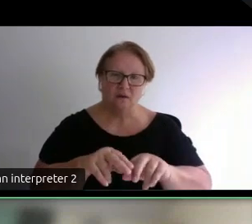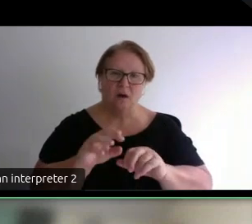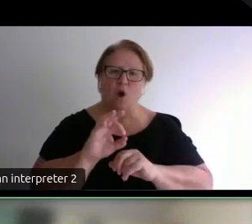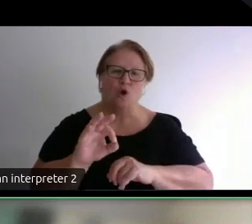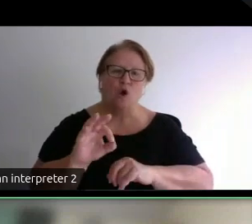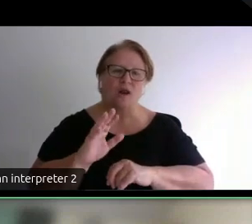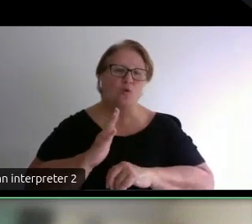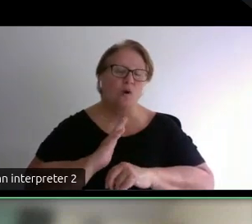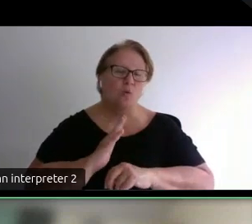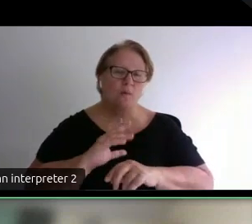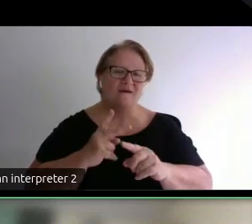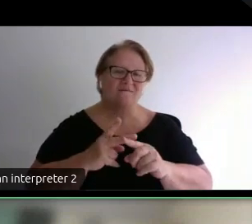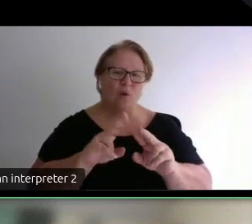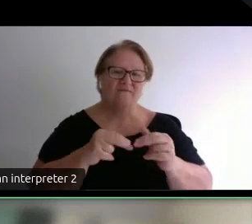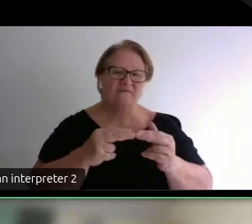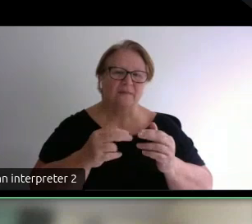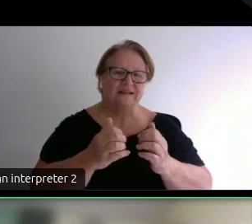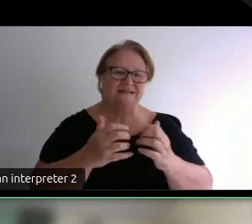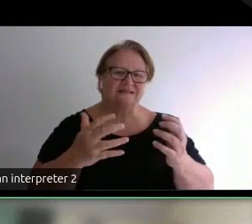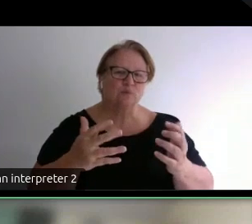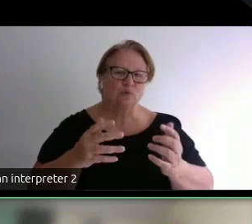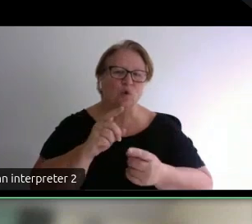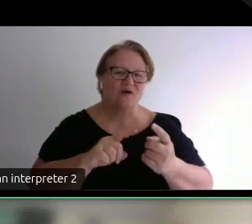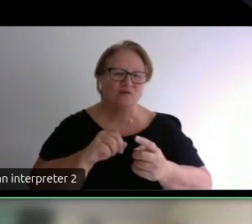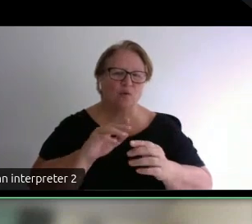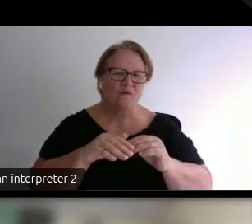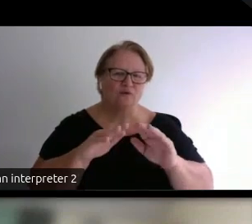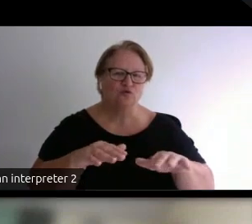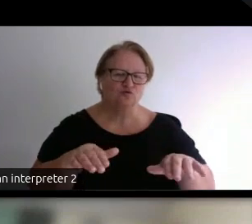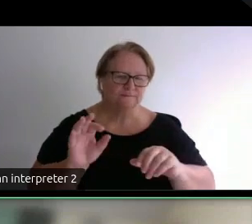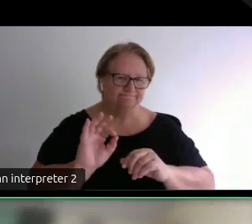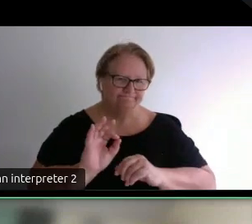for family dispute resolution conferences about children's matters. And that's because